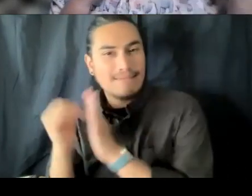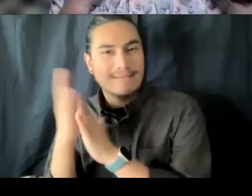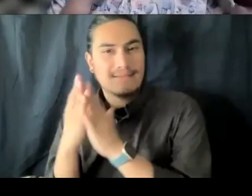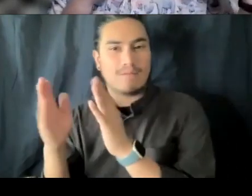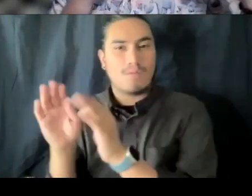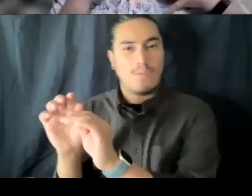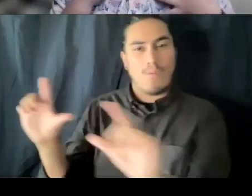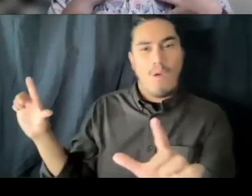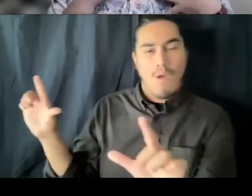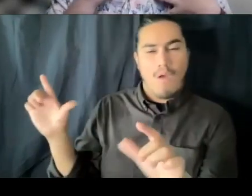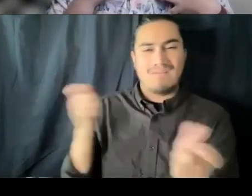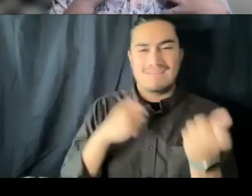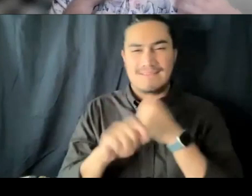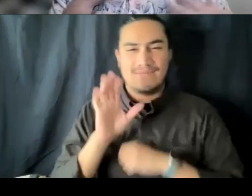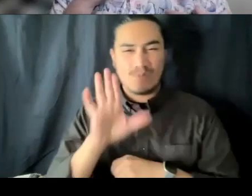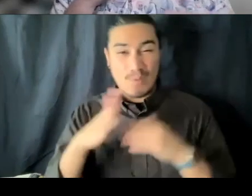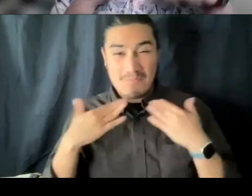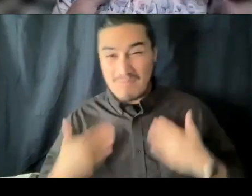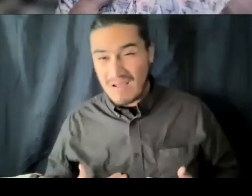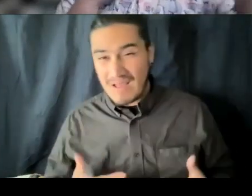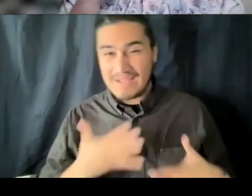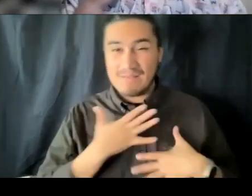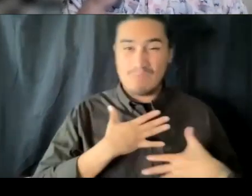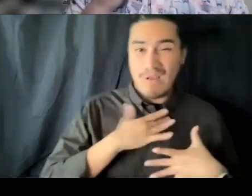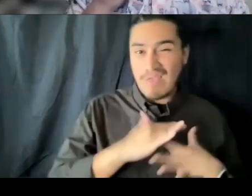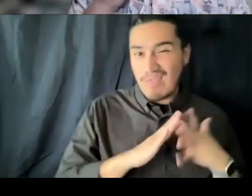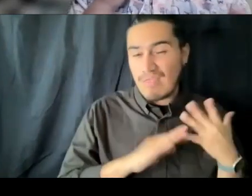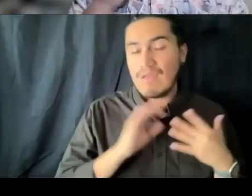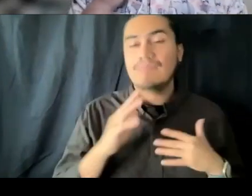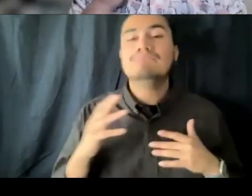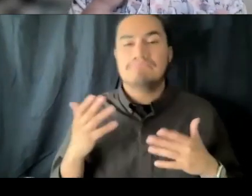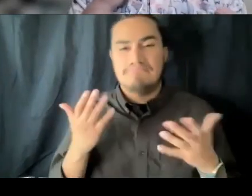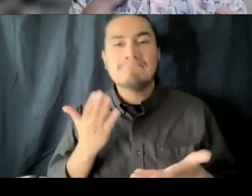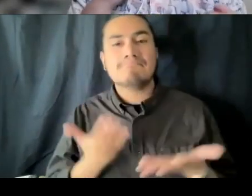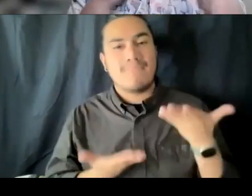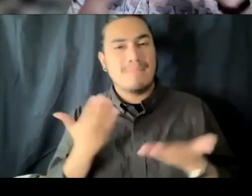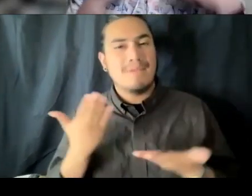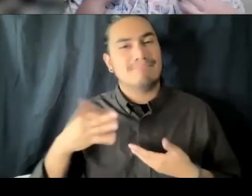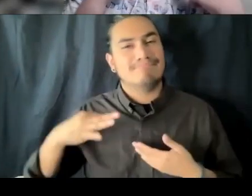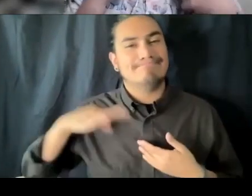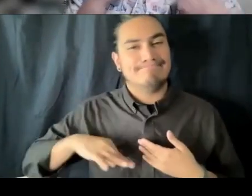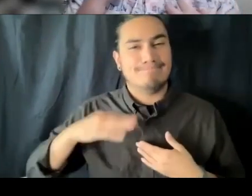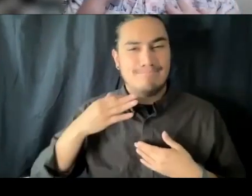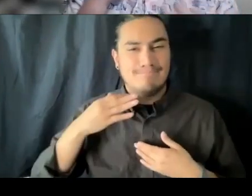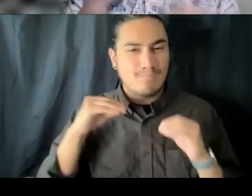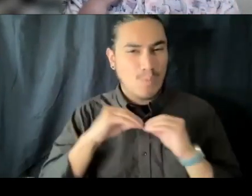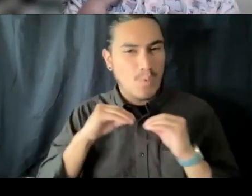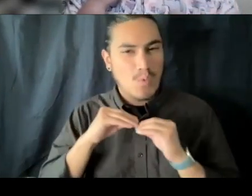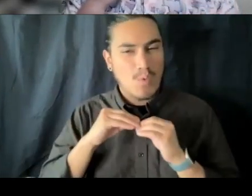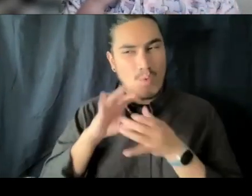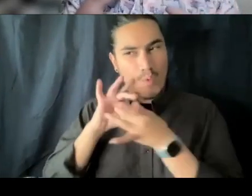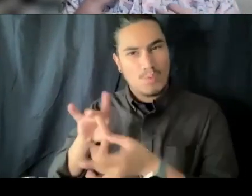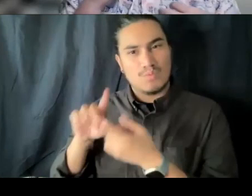rather than grounding to your physical body may be more helpful for some folks. For some folks, thinking about how our bodies feel